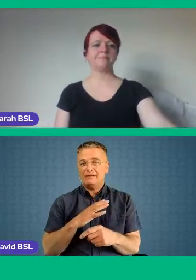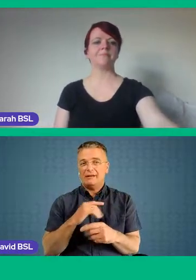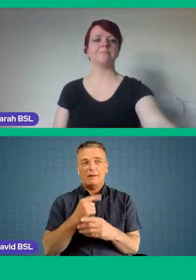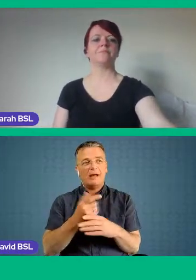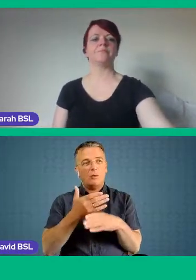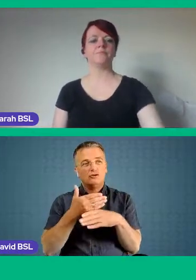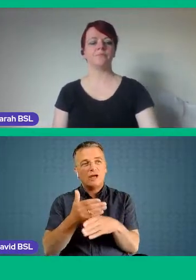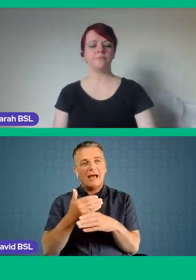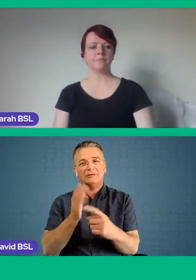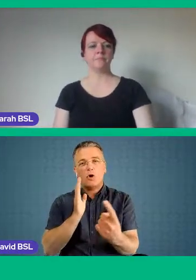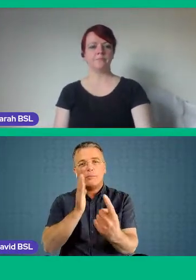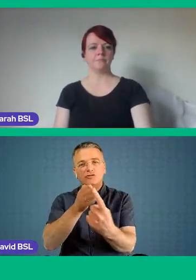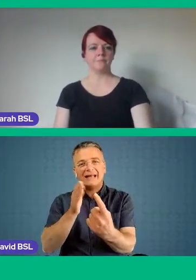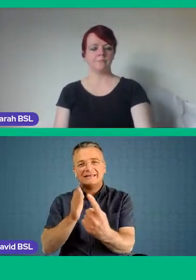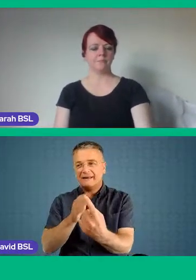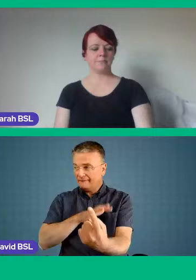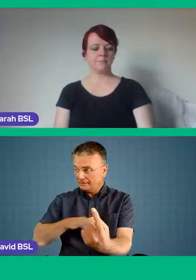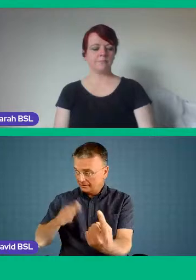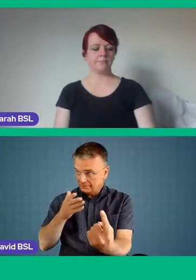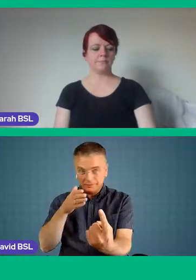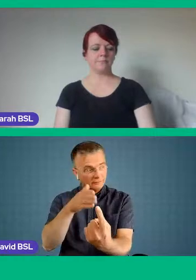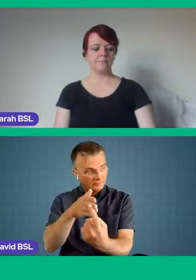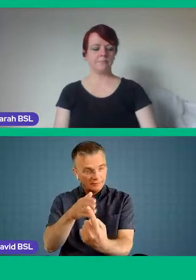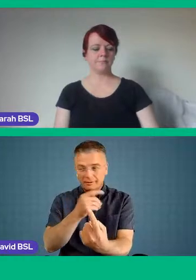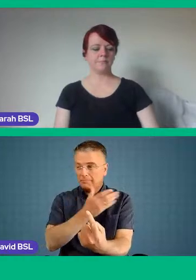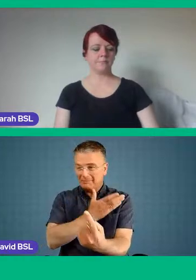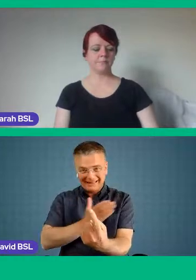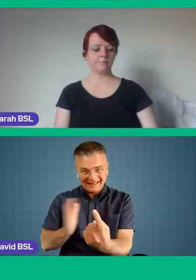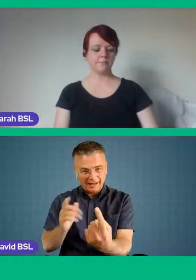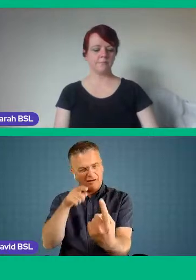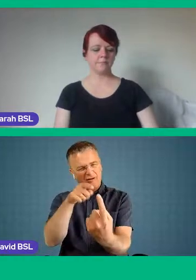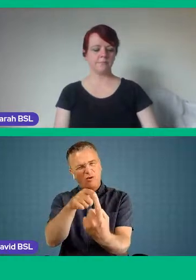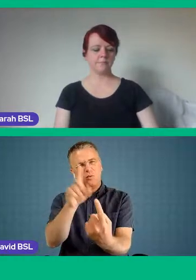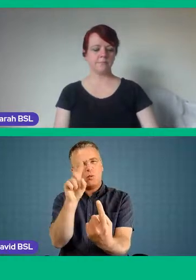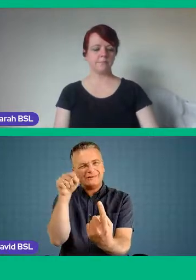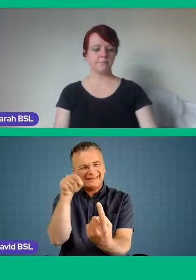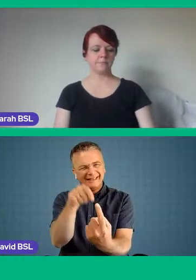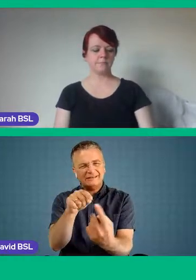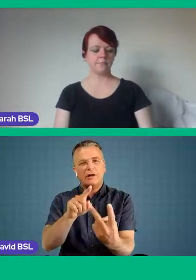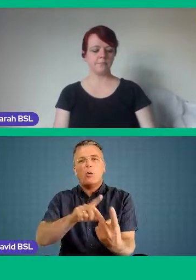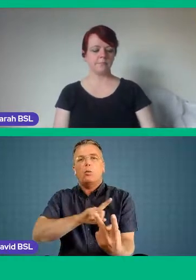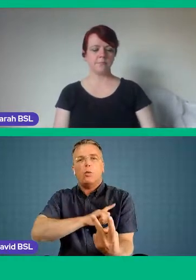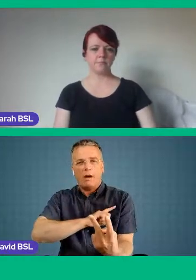been said so far around the idea of shared objectives, and being clear about what it is